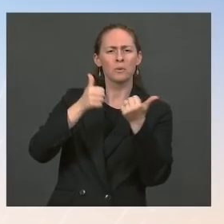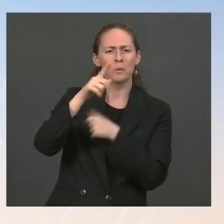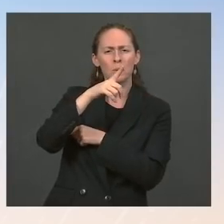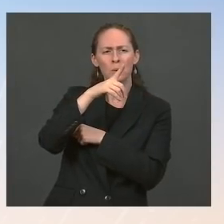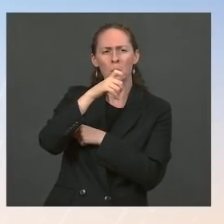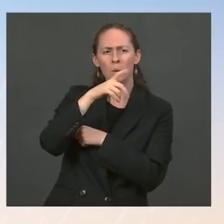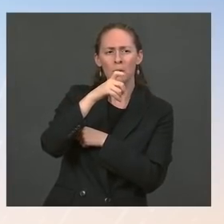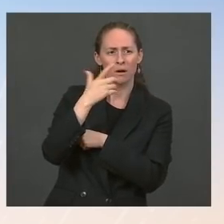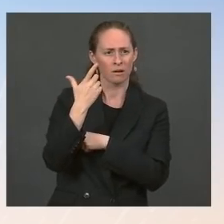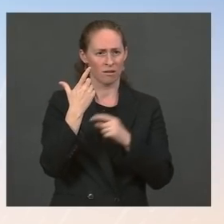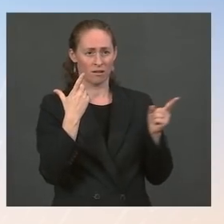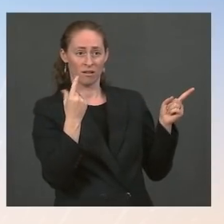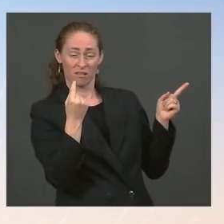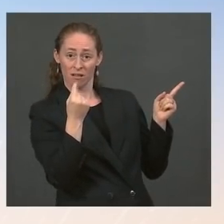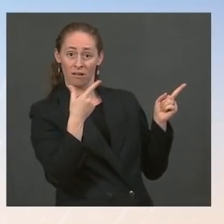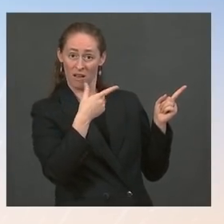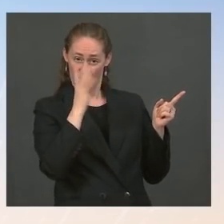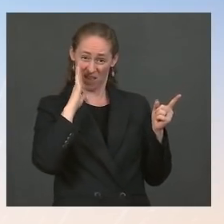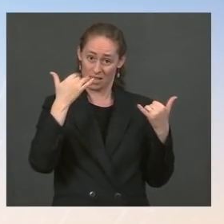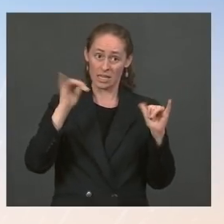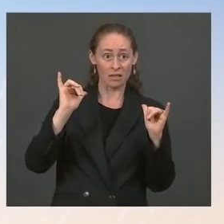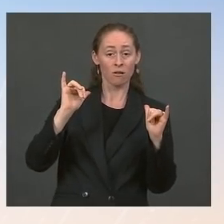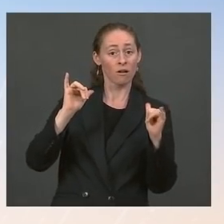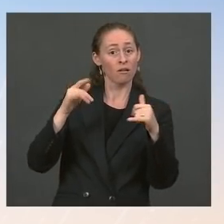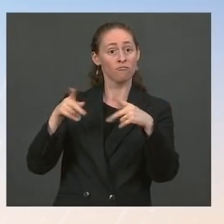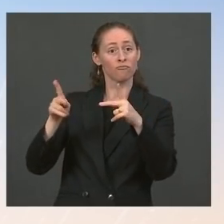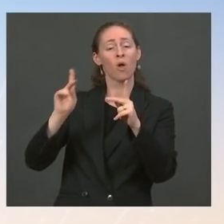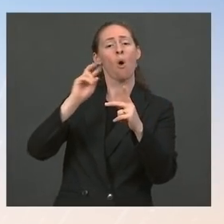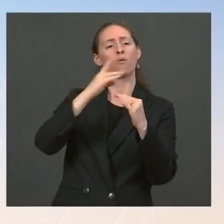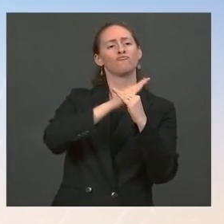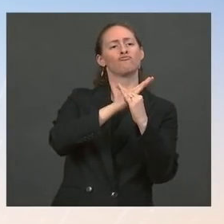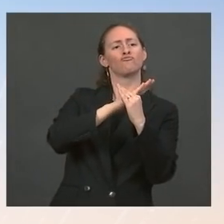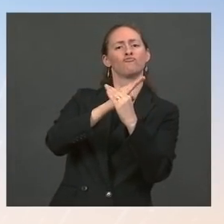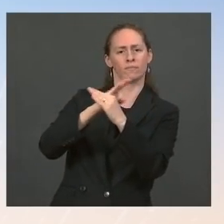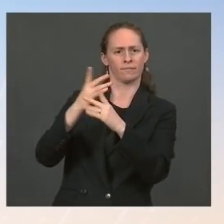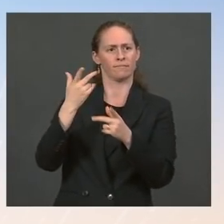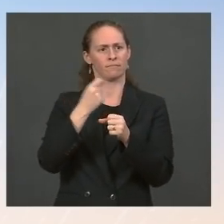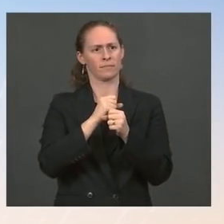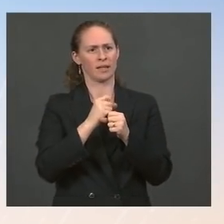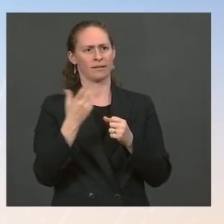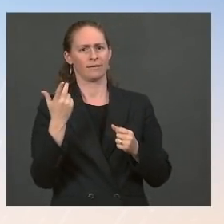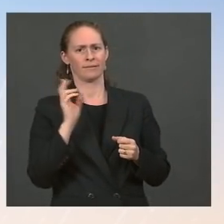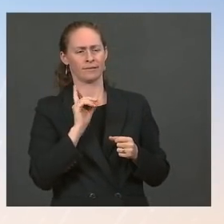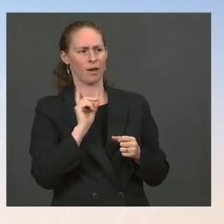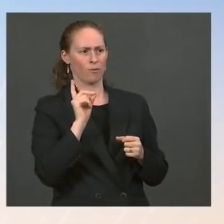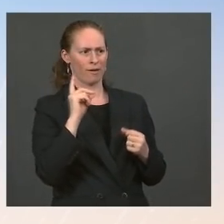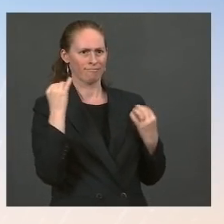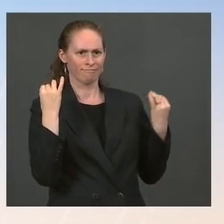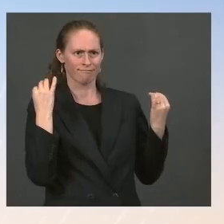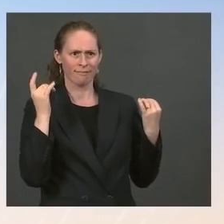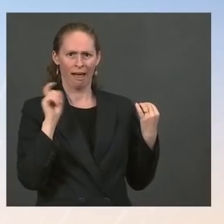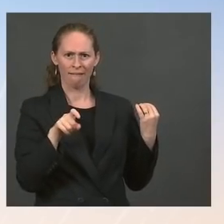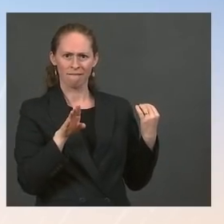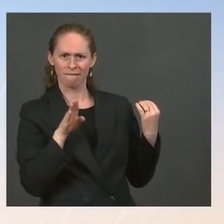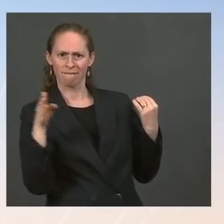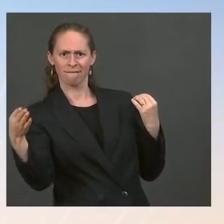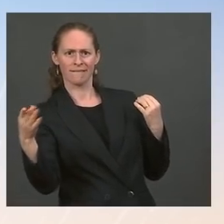and put Democrats in a position where there's no alternative but to find another path forward? So, it's really up to them. These are bipartisan proposals